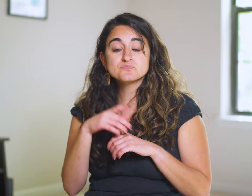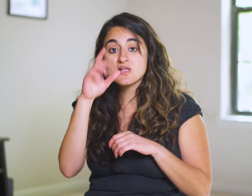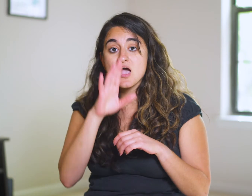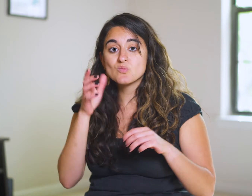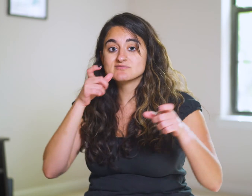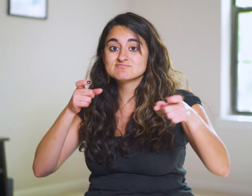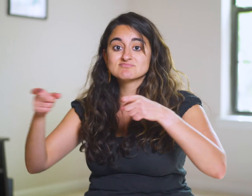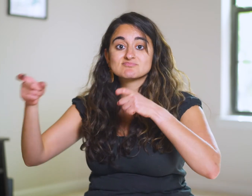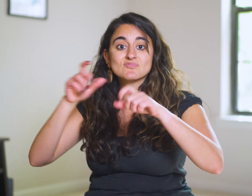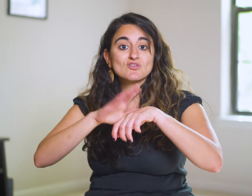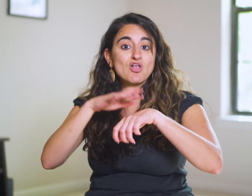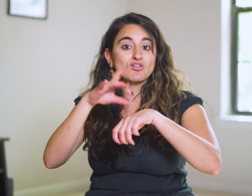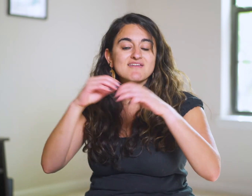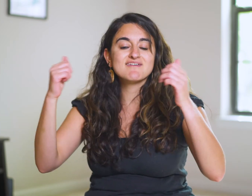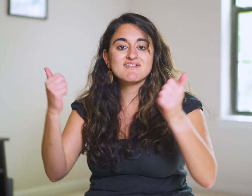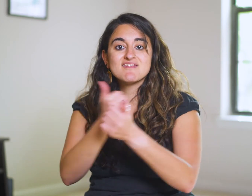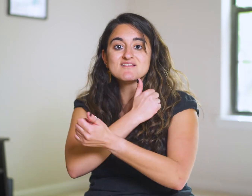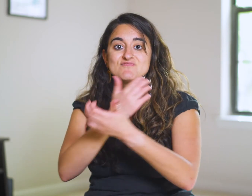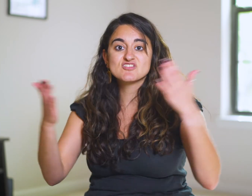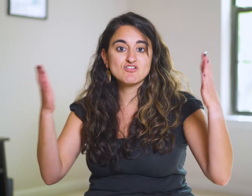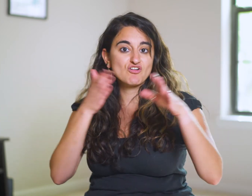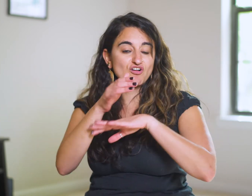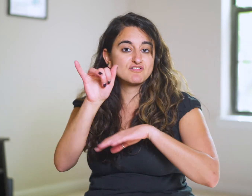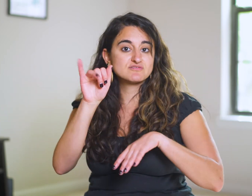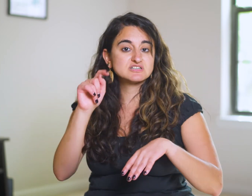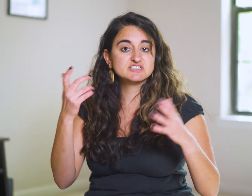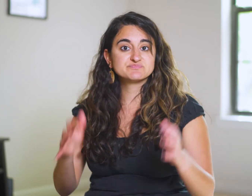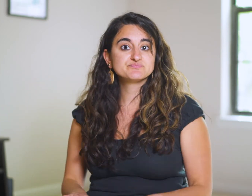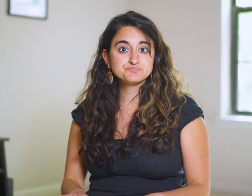God will reign on the earth and over everything in it!